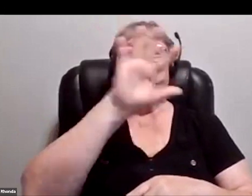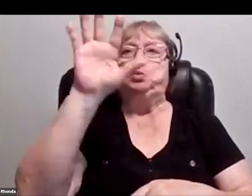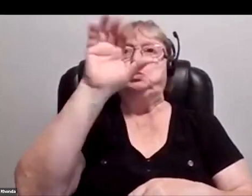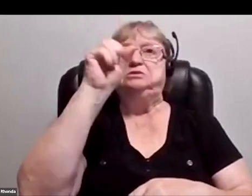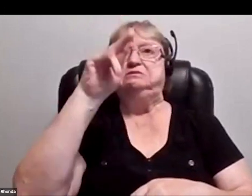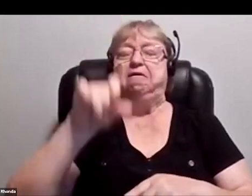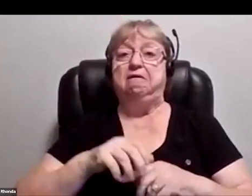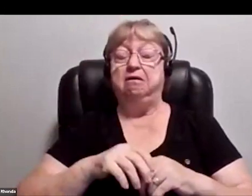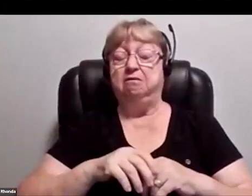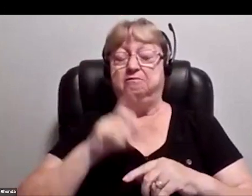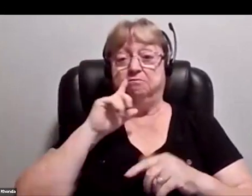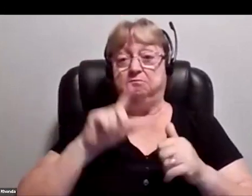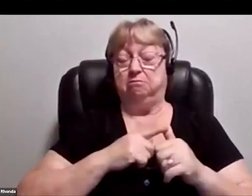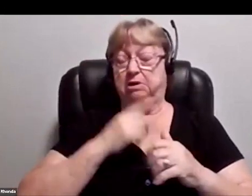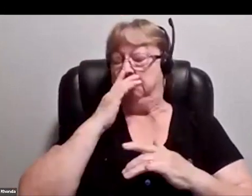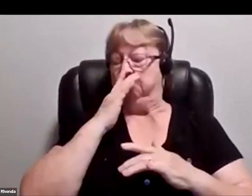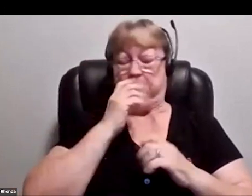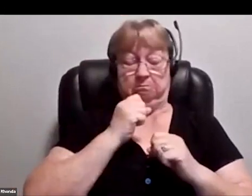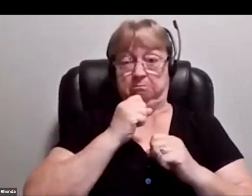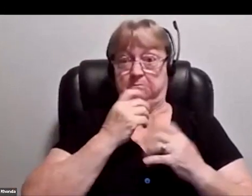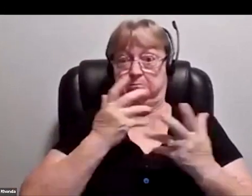was the first time that you can see a star.